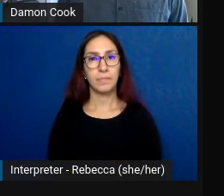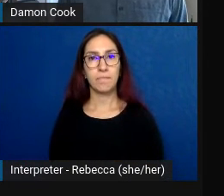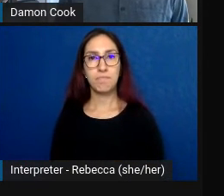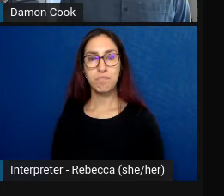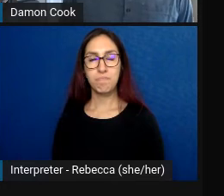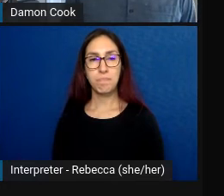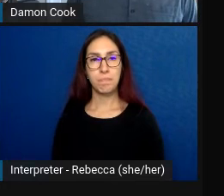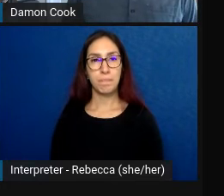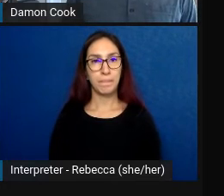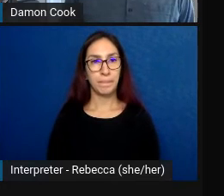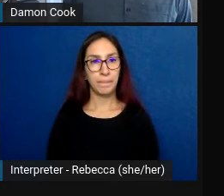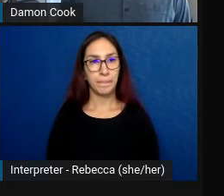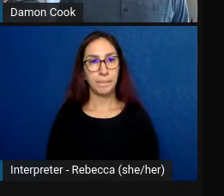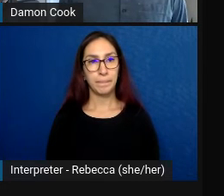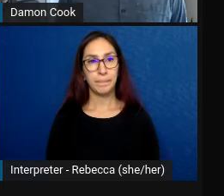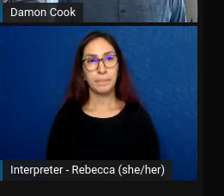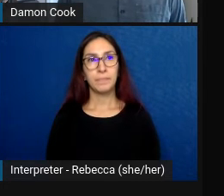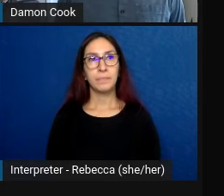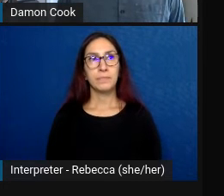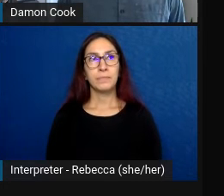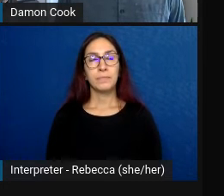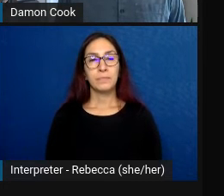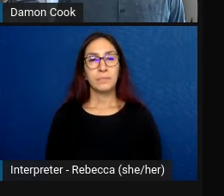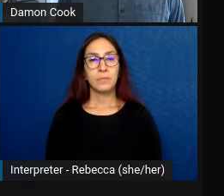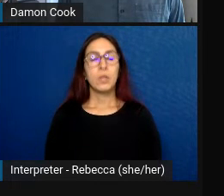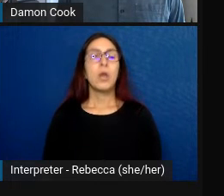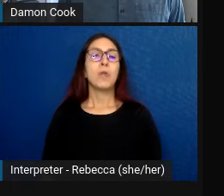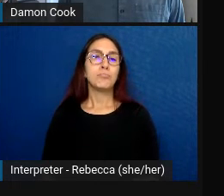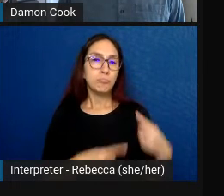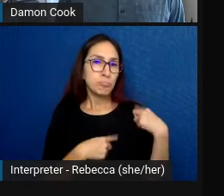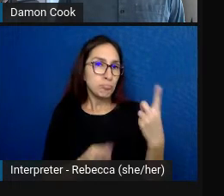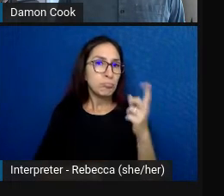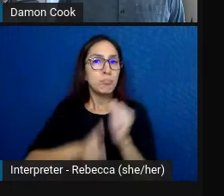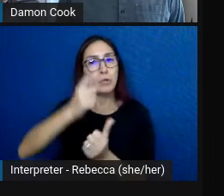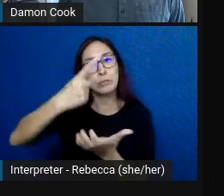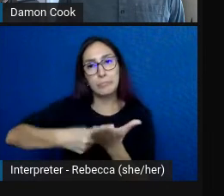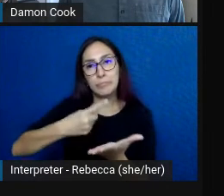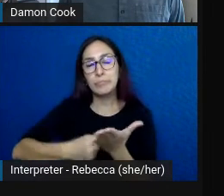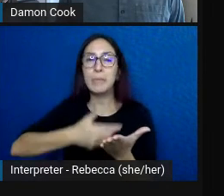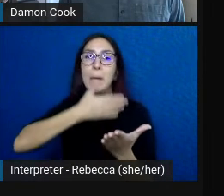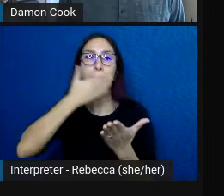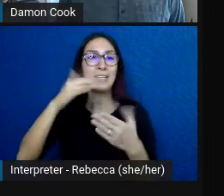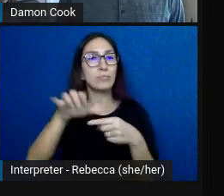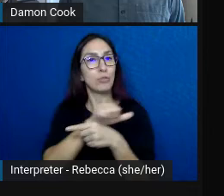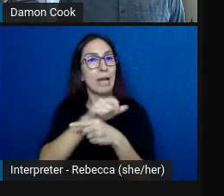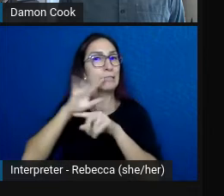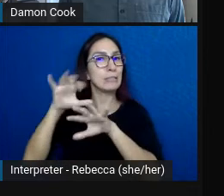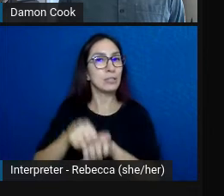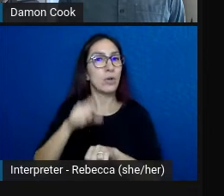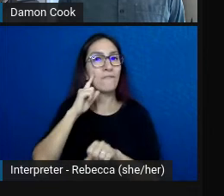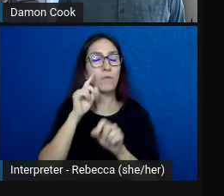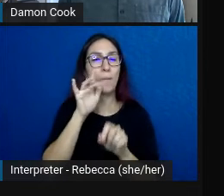While we mostly covered best practices with tabbing and focus order, one thing that is important to consider is